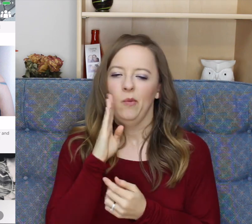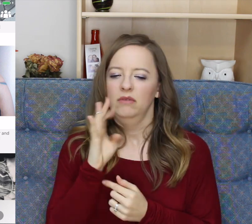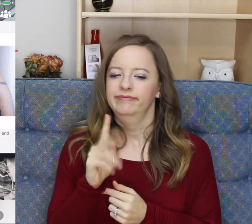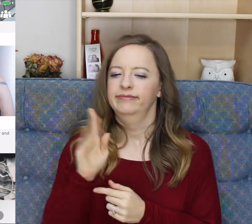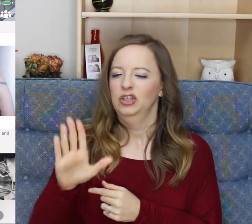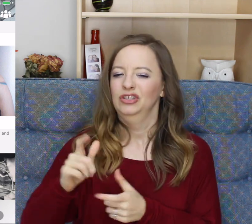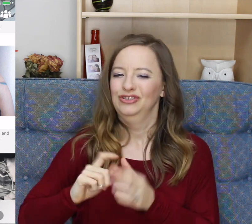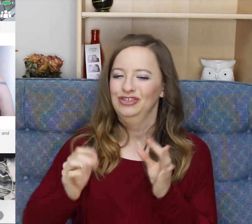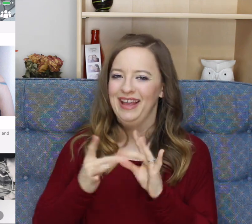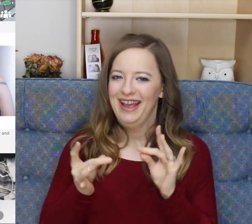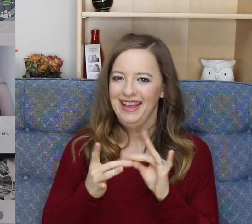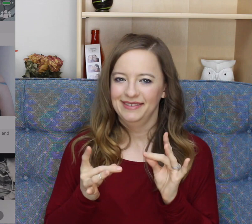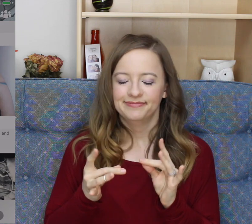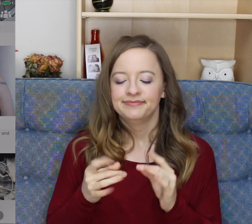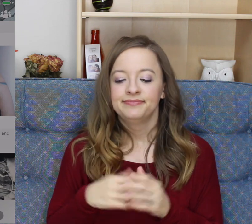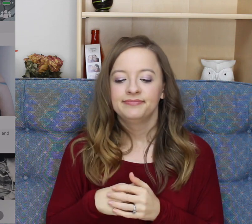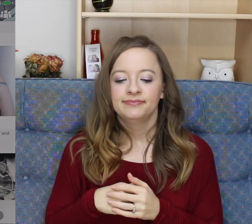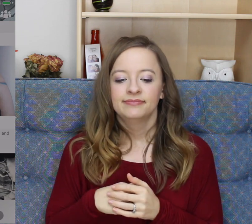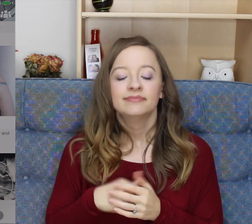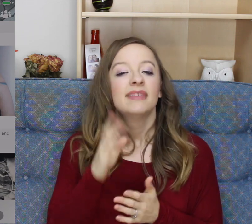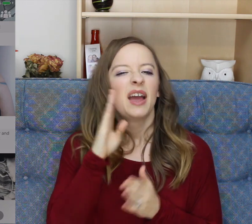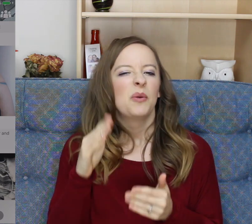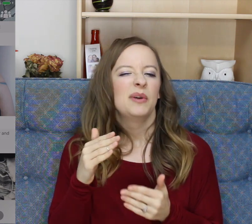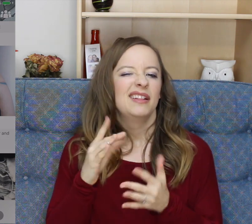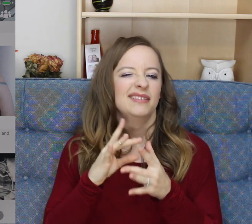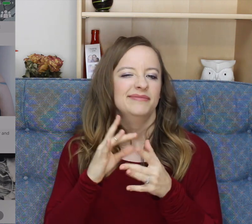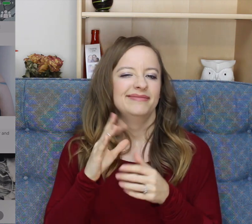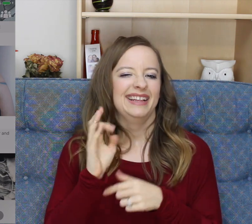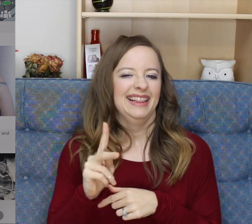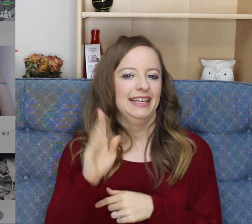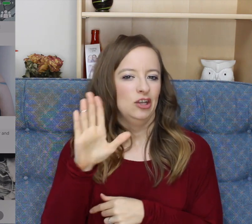I will link her channel down below. I love her, she's cute.